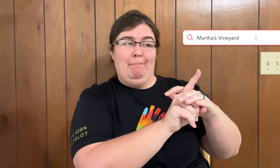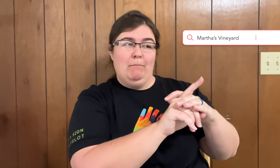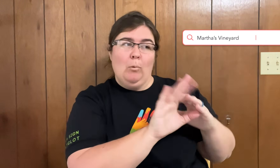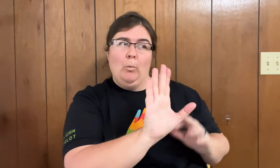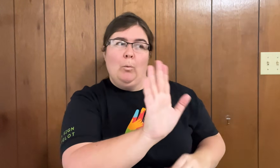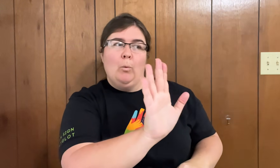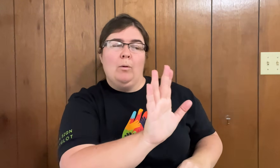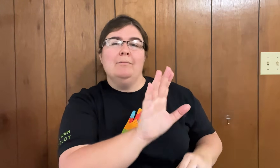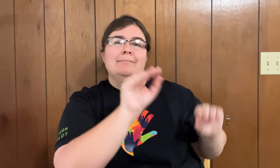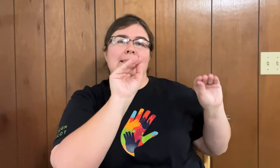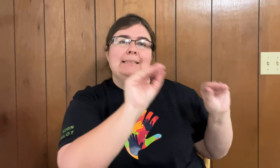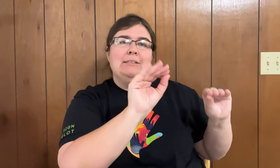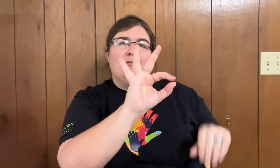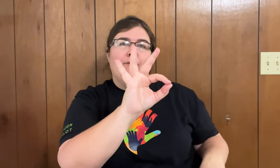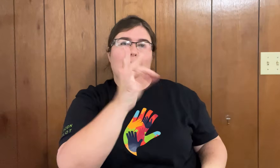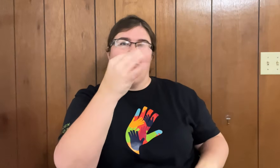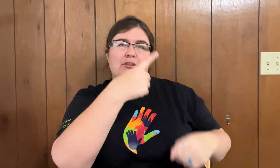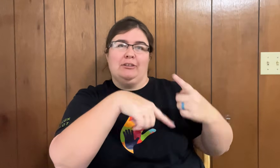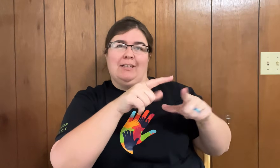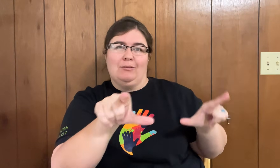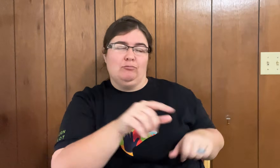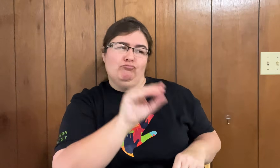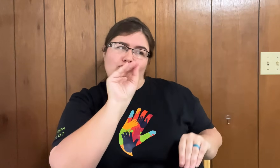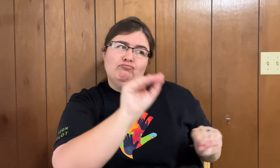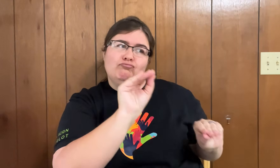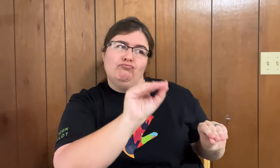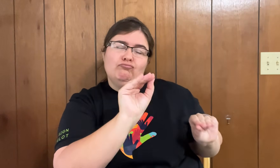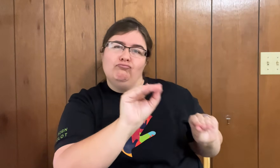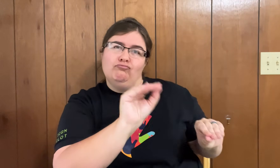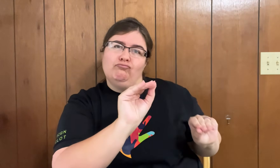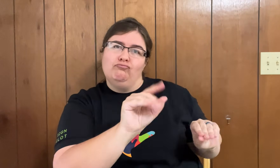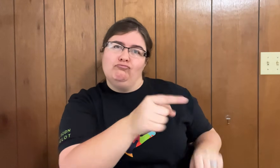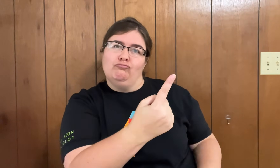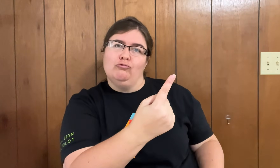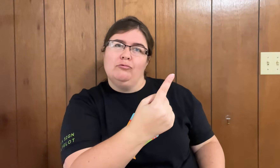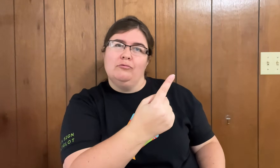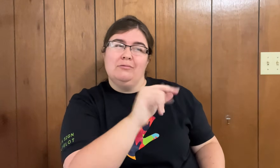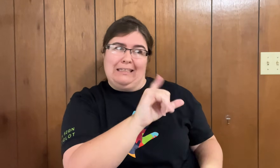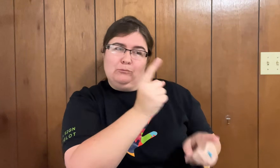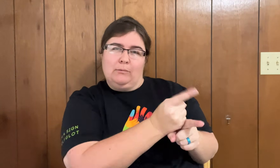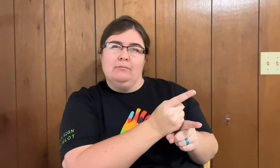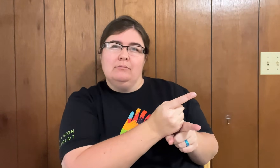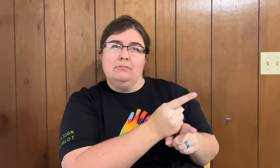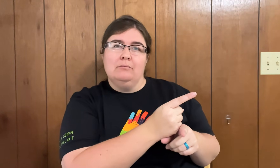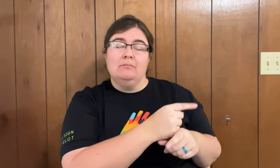they were taught to sign French Sign Language only, as that was the correct sign language.